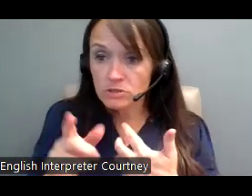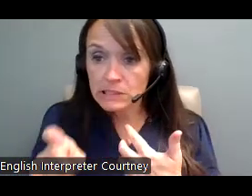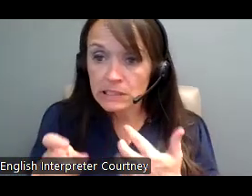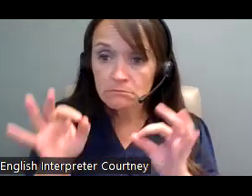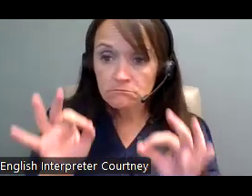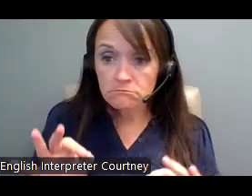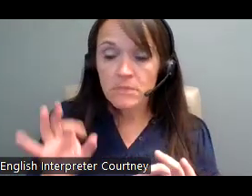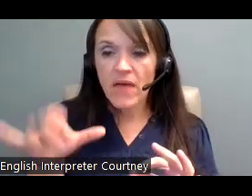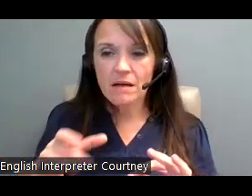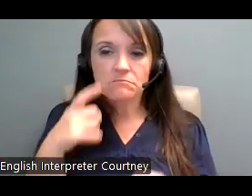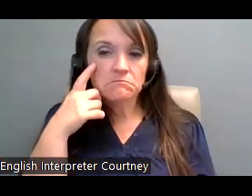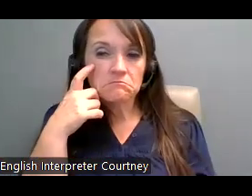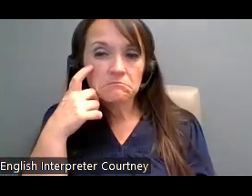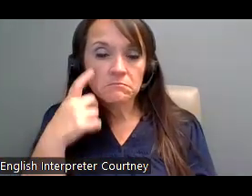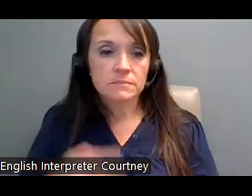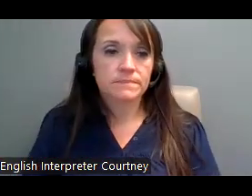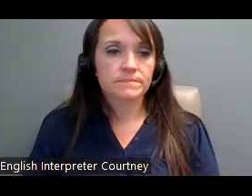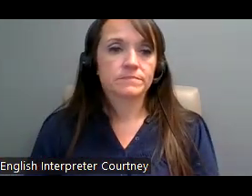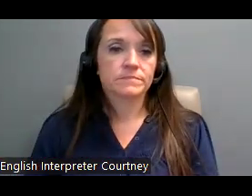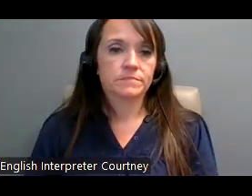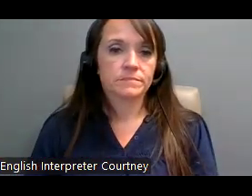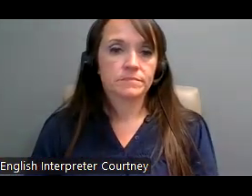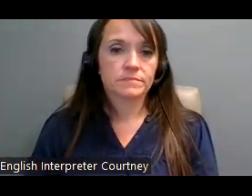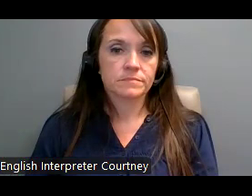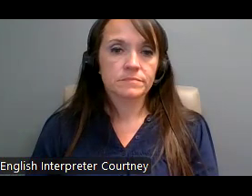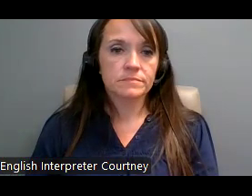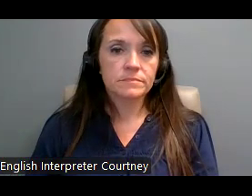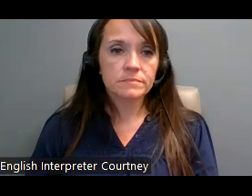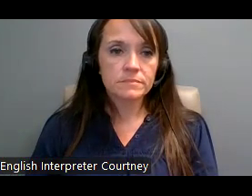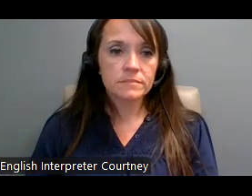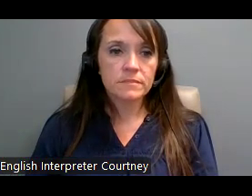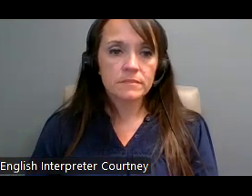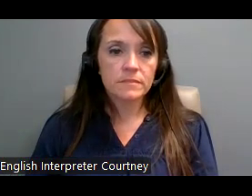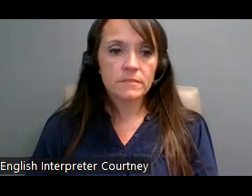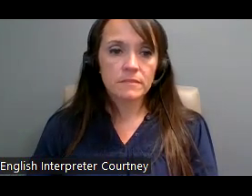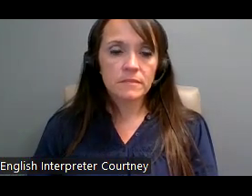Please. What are the requirements? A case managers